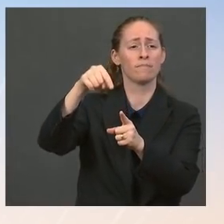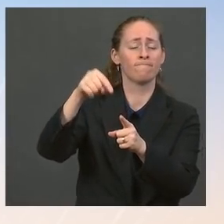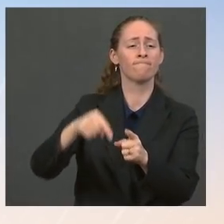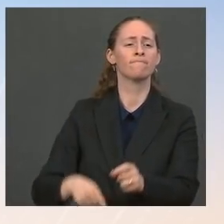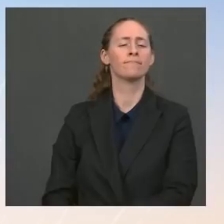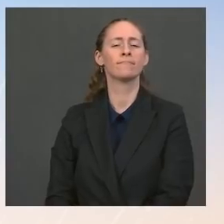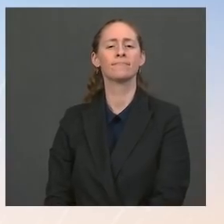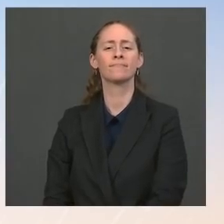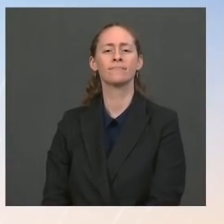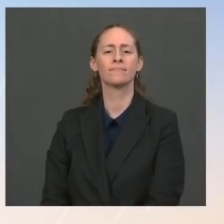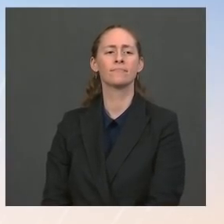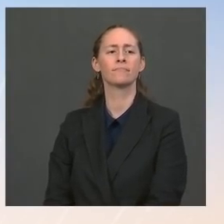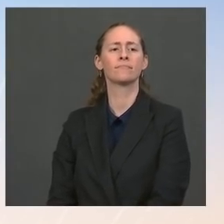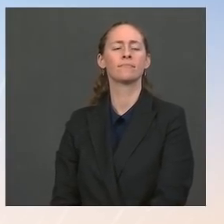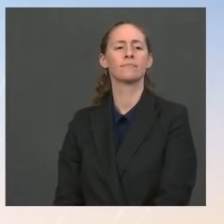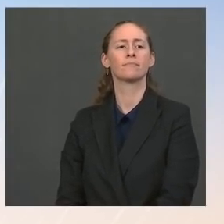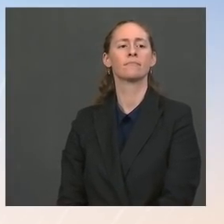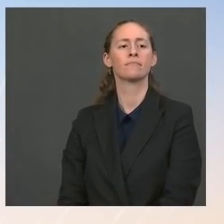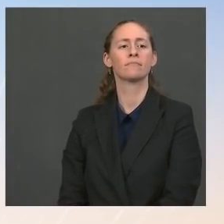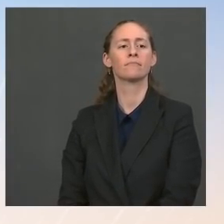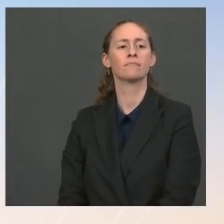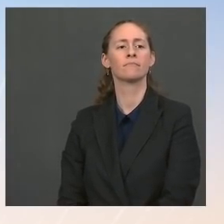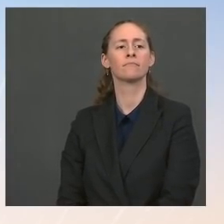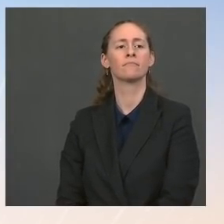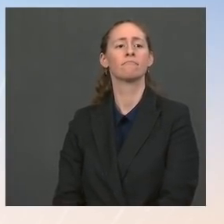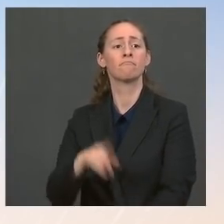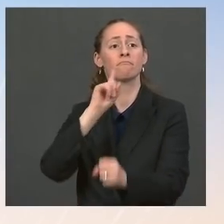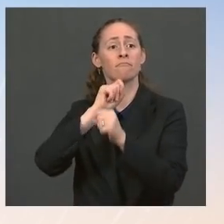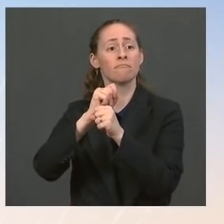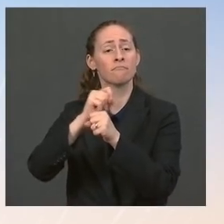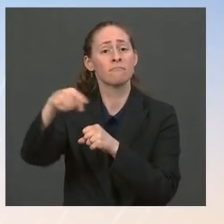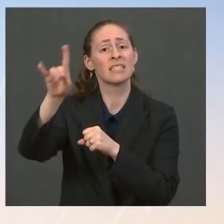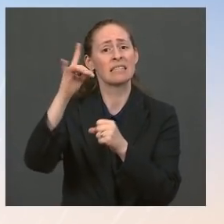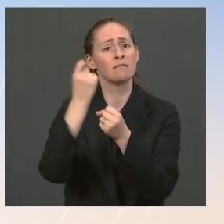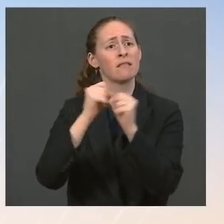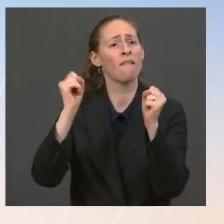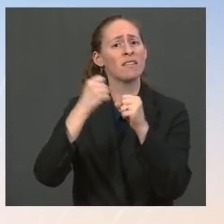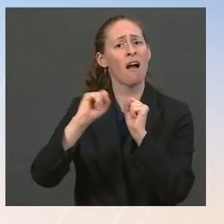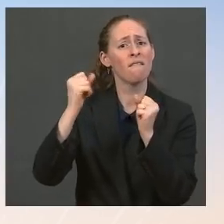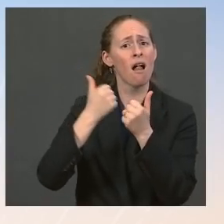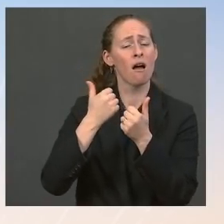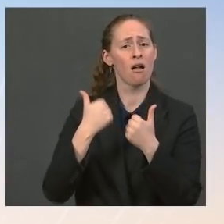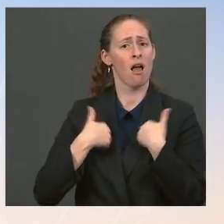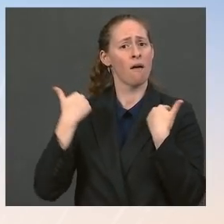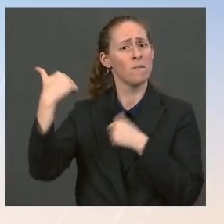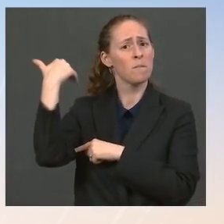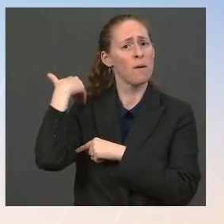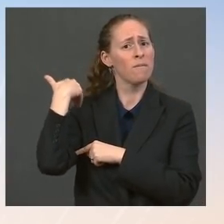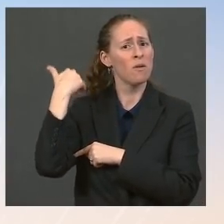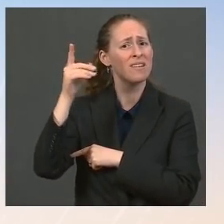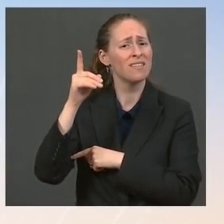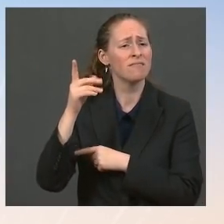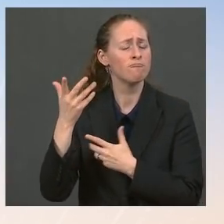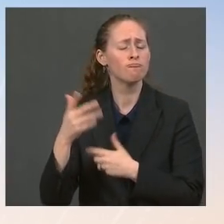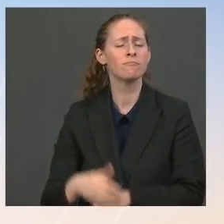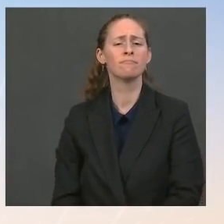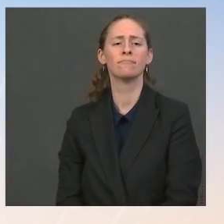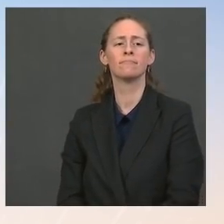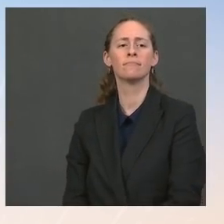has actually saved lives many times before. But we will take a look. The Press: And just on -- because yours is such a sprawling department, you face multiple issues at once.